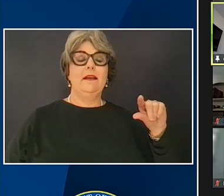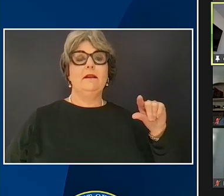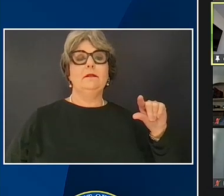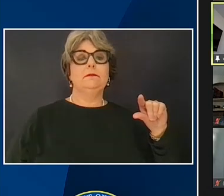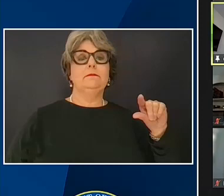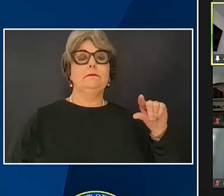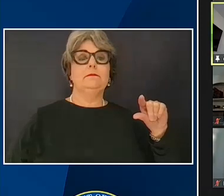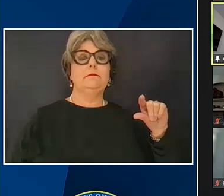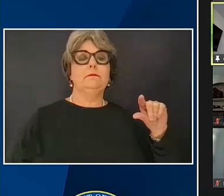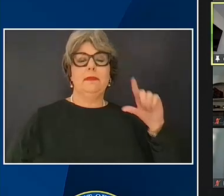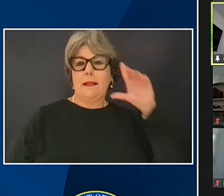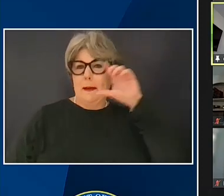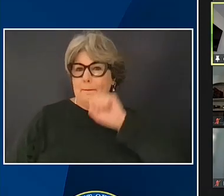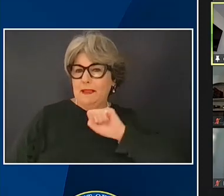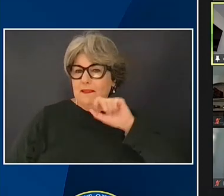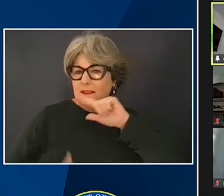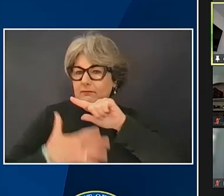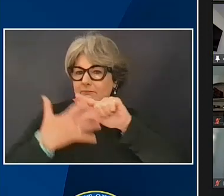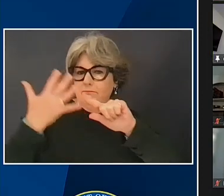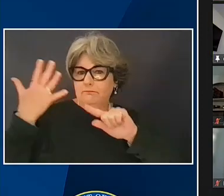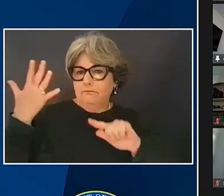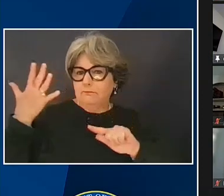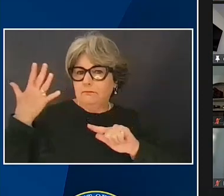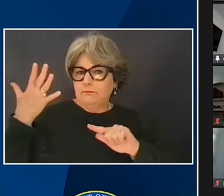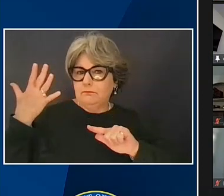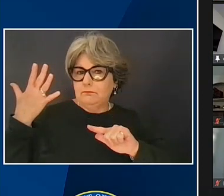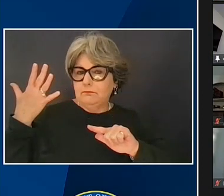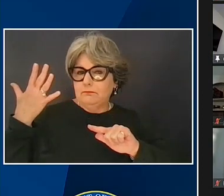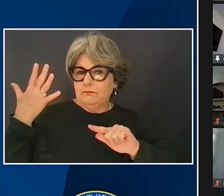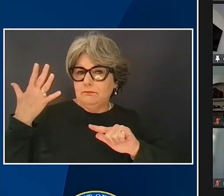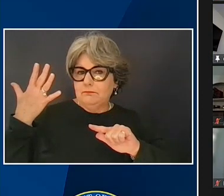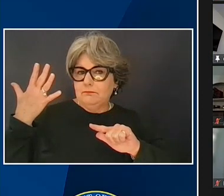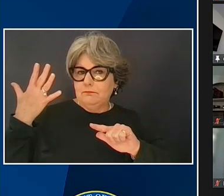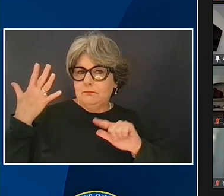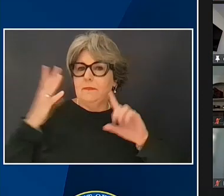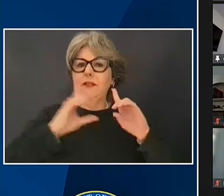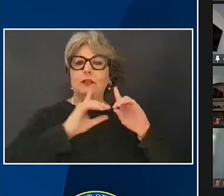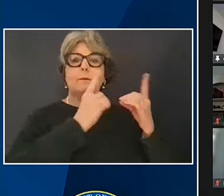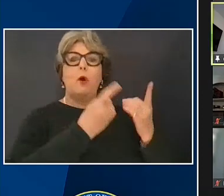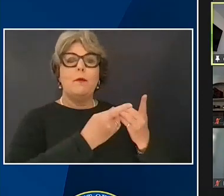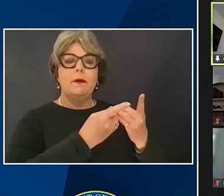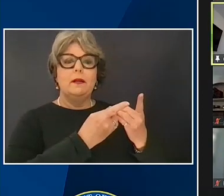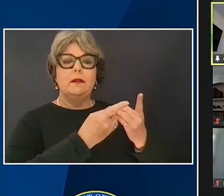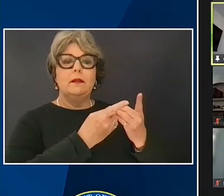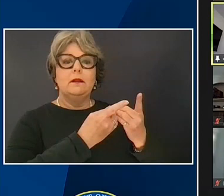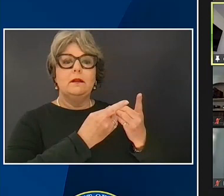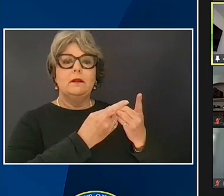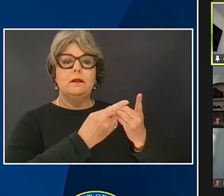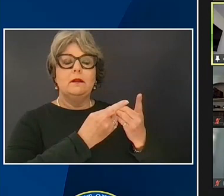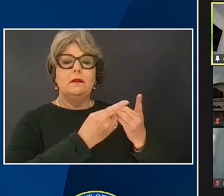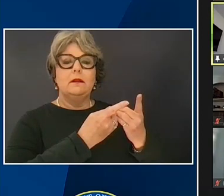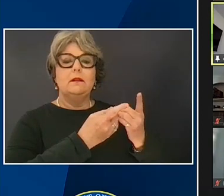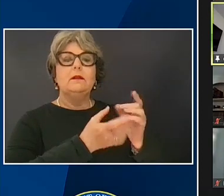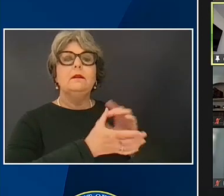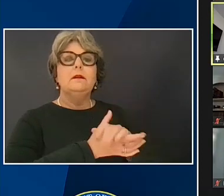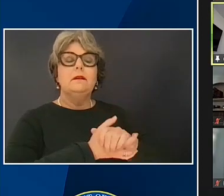Am I missing anyone? Yes. The Department. Oh, you want the Department? Okay. Greg?